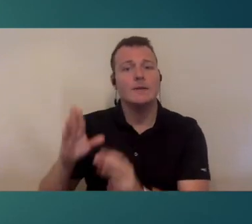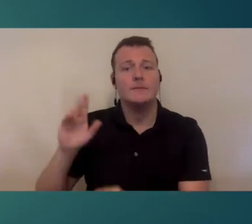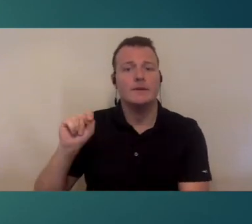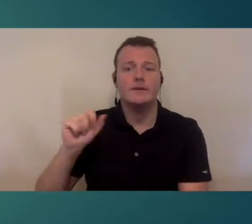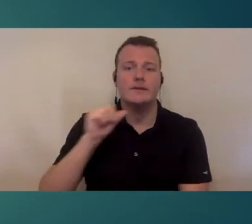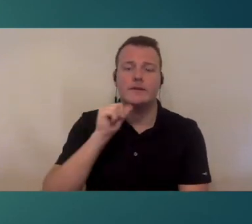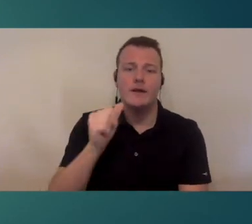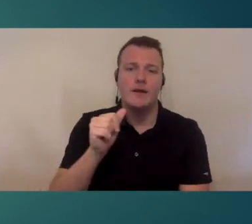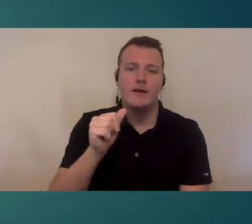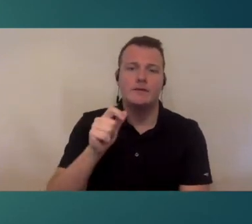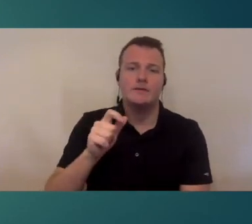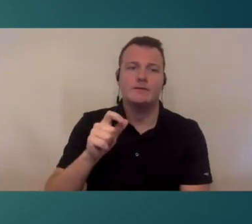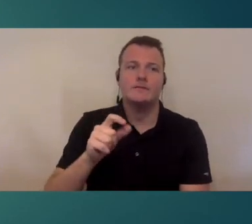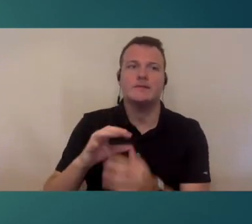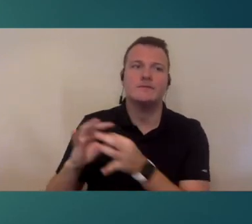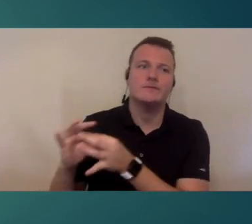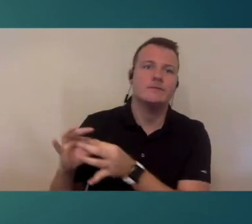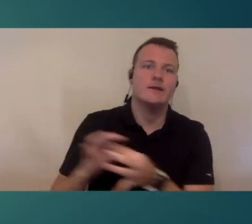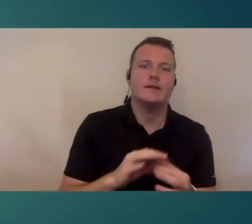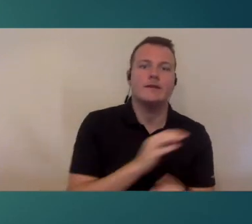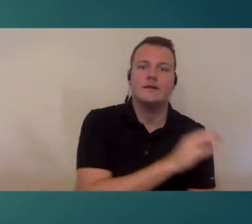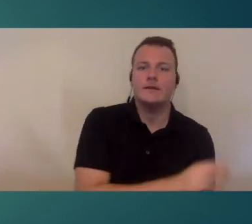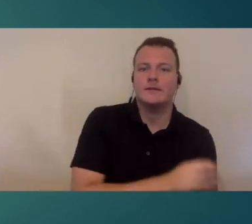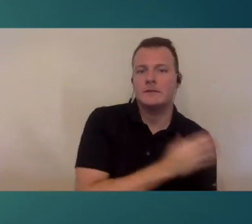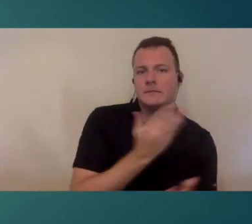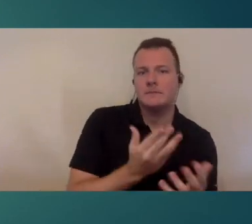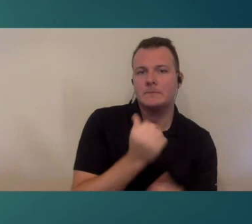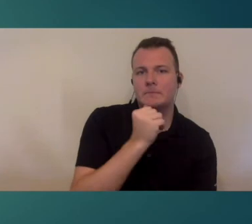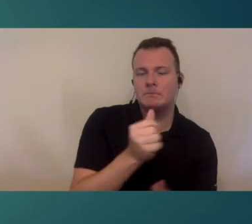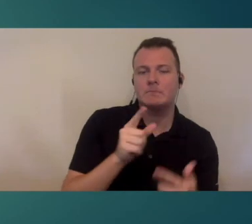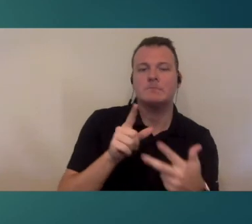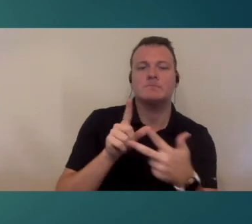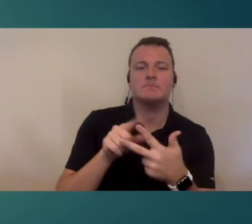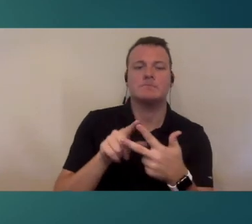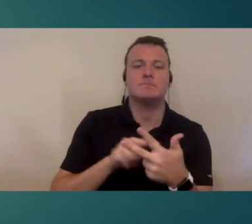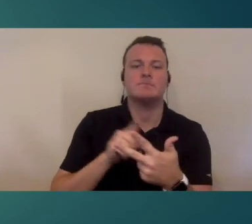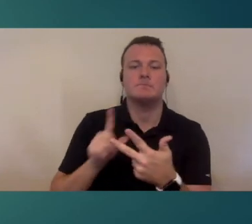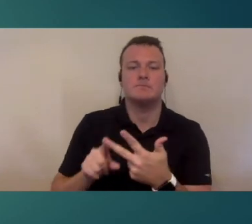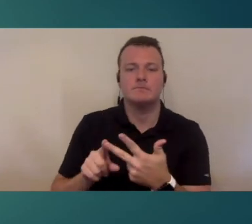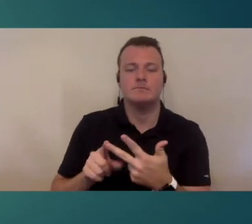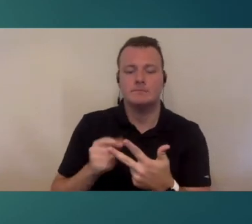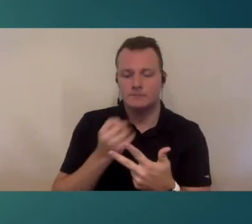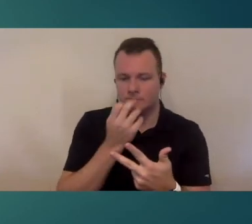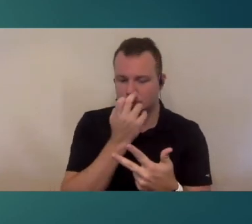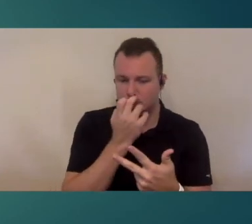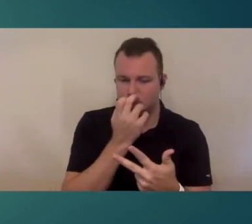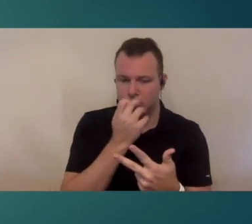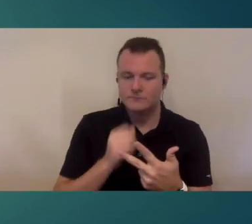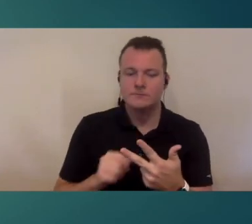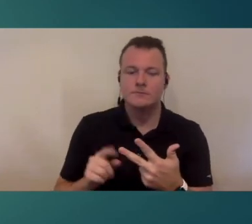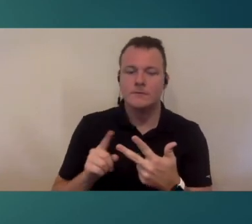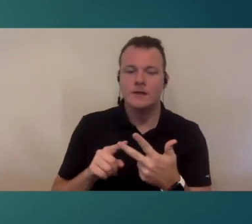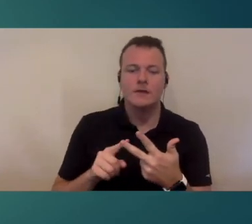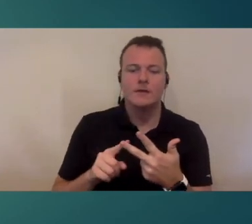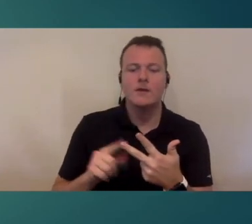necessarily clinic related. And then the third one is whoever can help round that